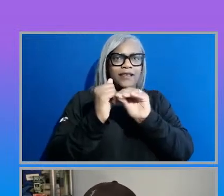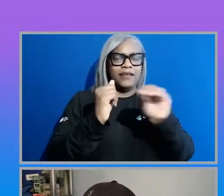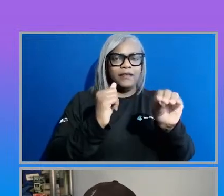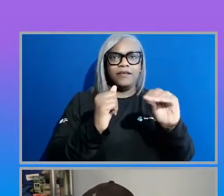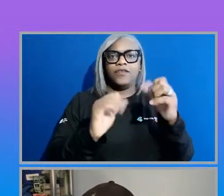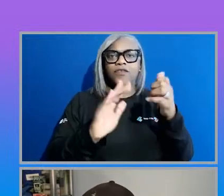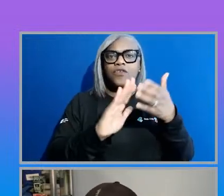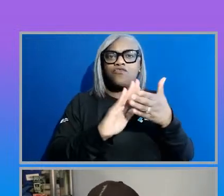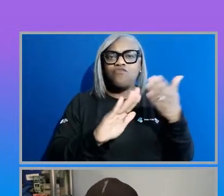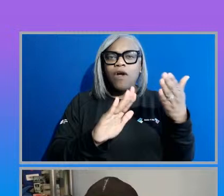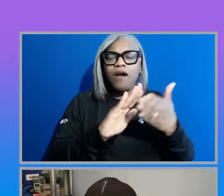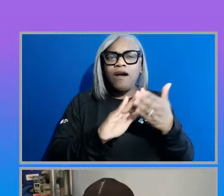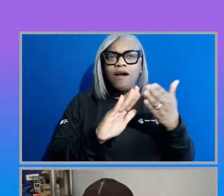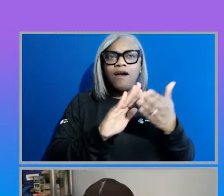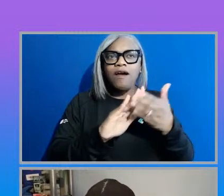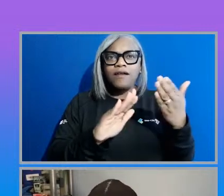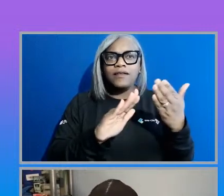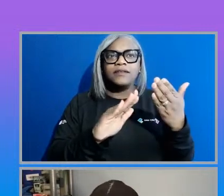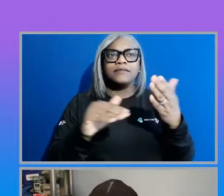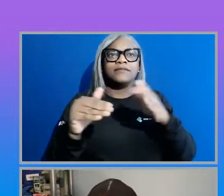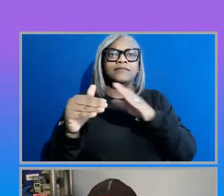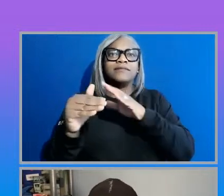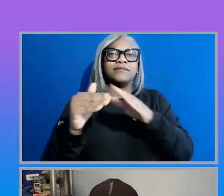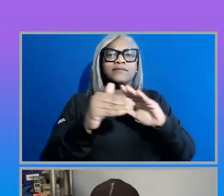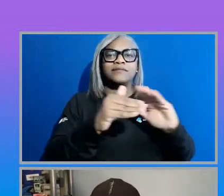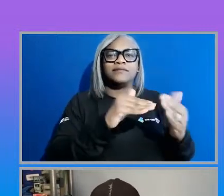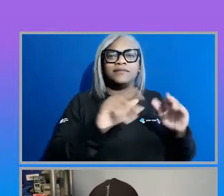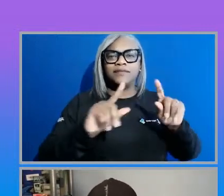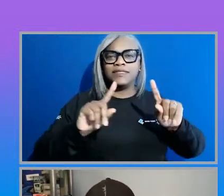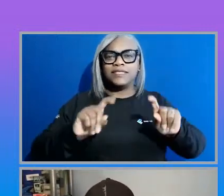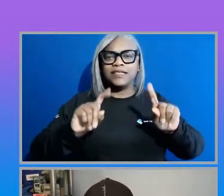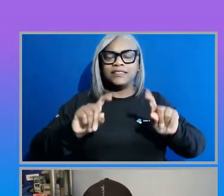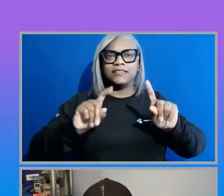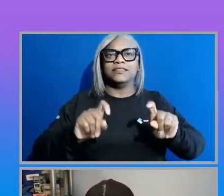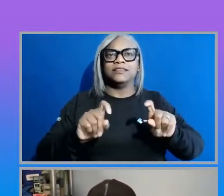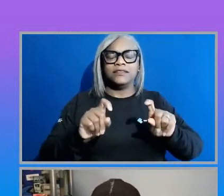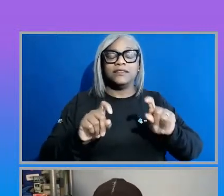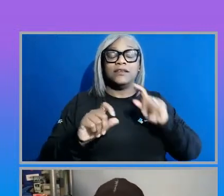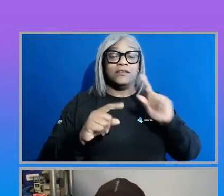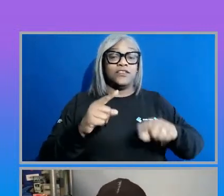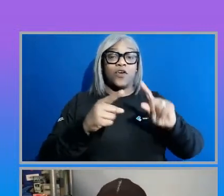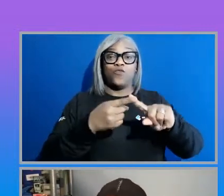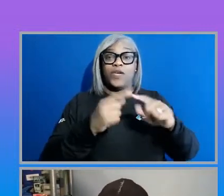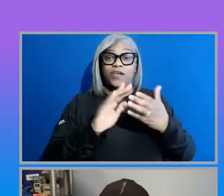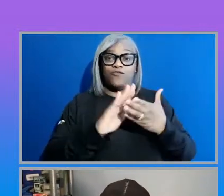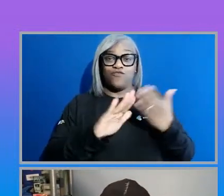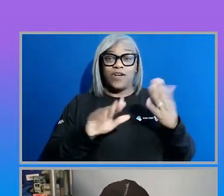to run my end to end tests as I would normally. Now when I run